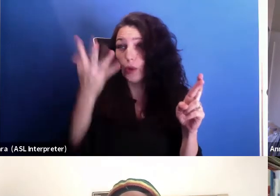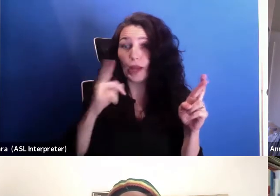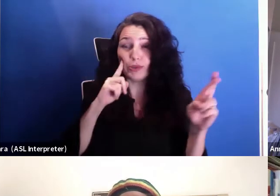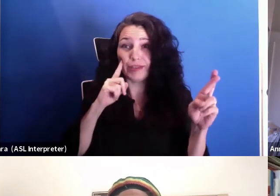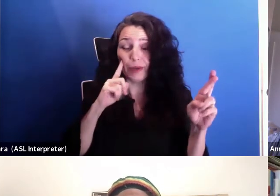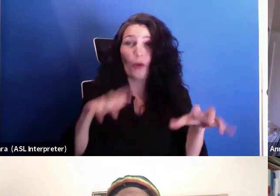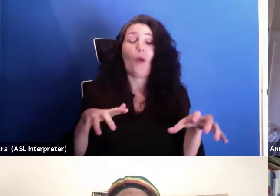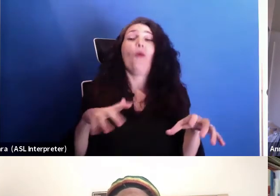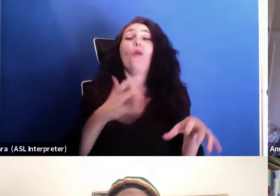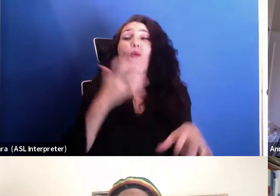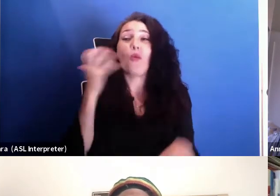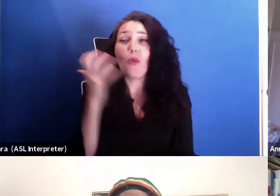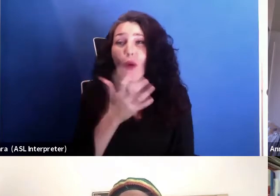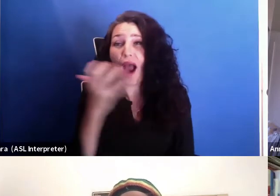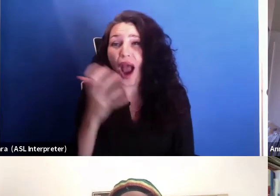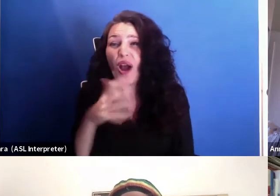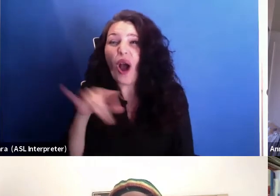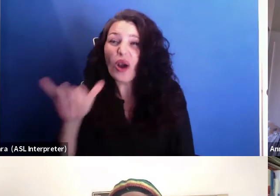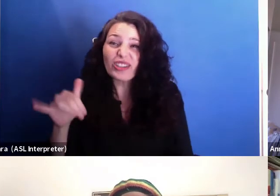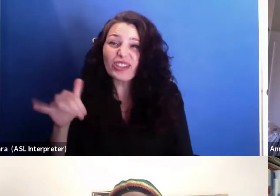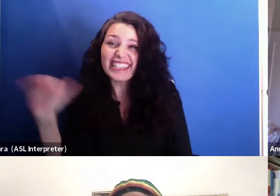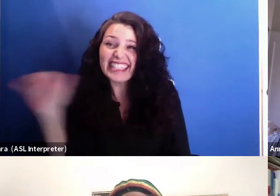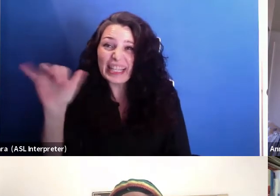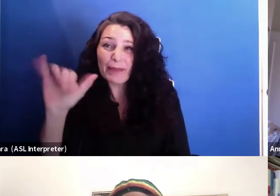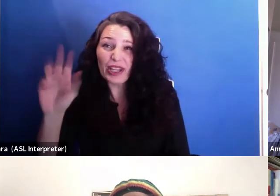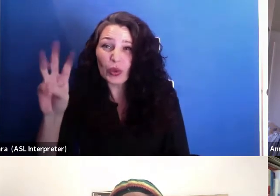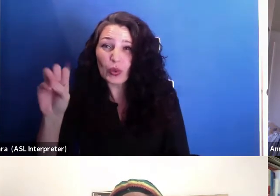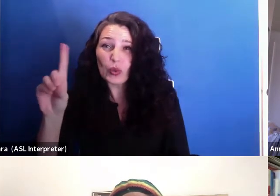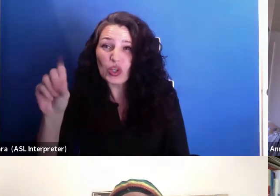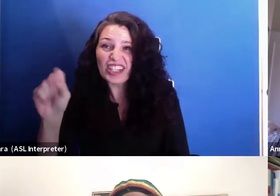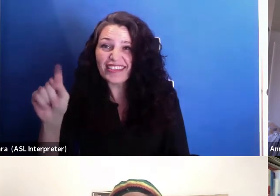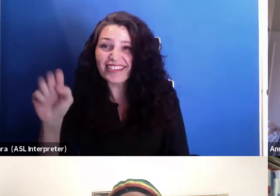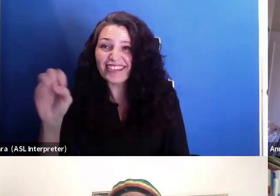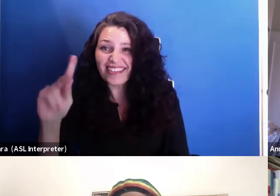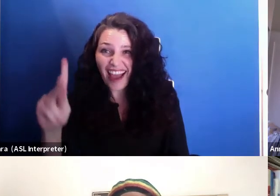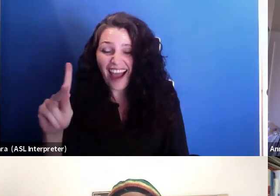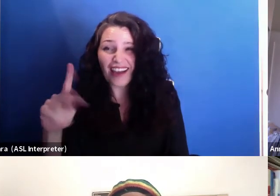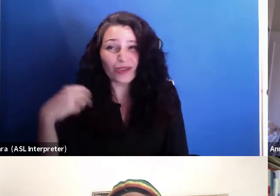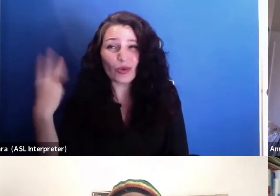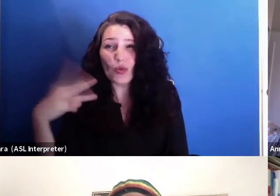Oh yeah, it's down the road from Woodstock. And it was this wild hippie thing. And I went there cause I could smoke dope with the counselors